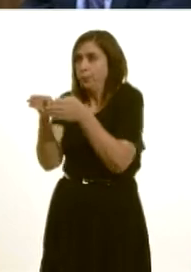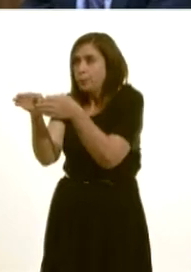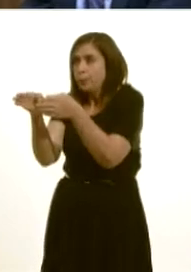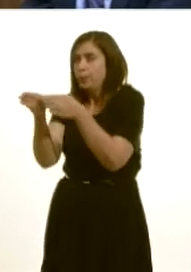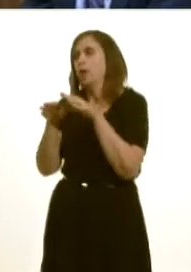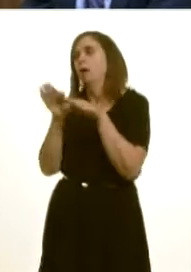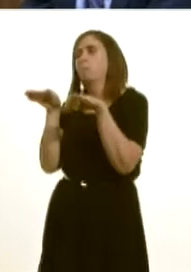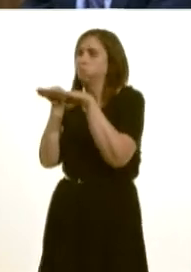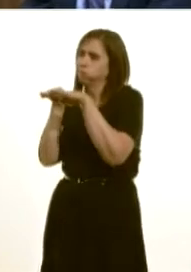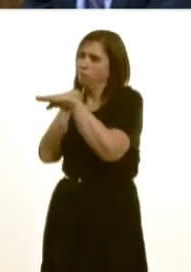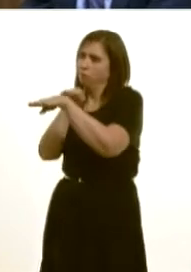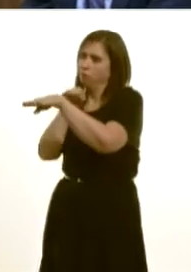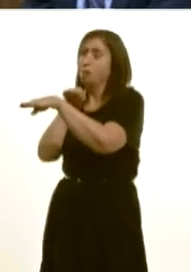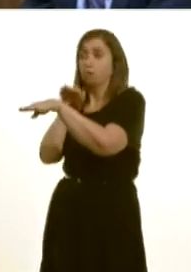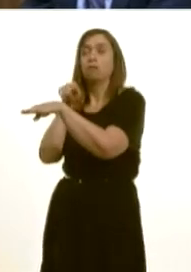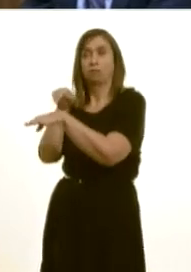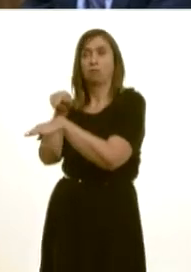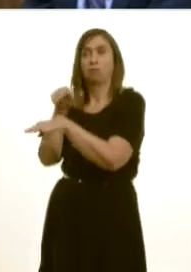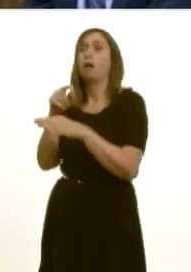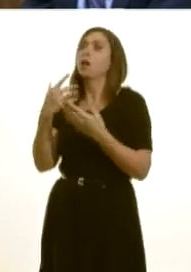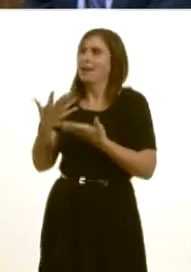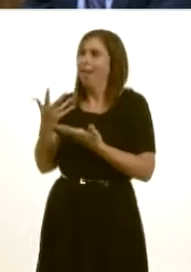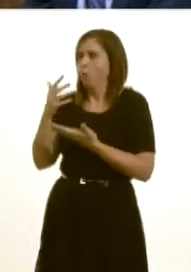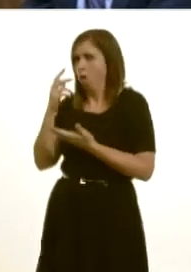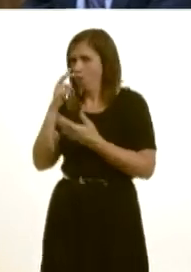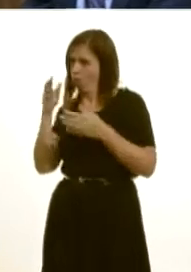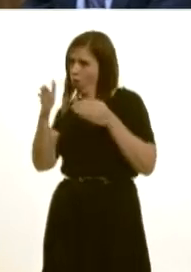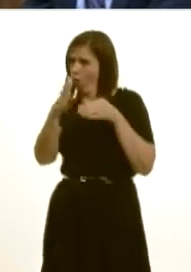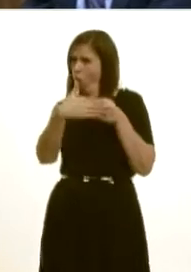is intended, of course, is that the evidence that is being gathered now will inform any